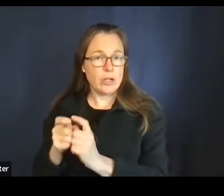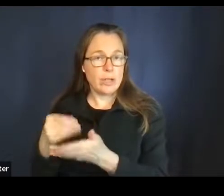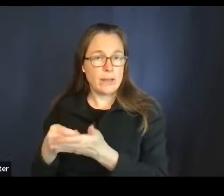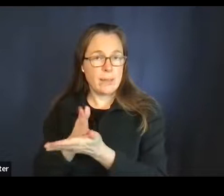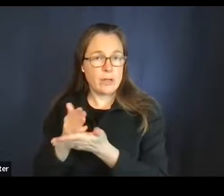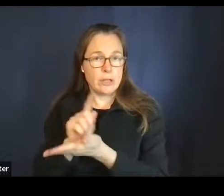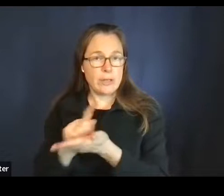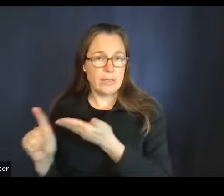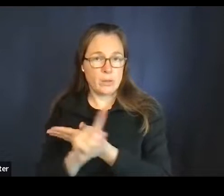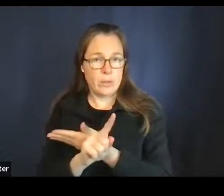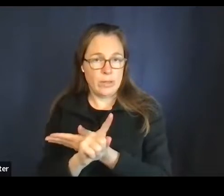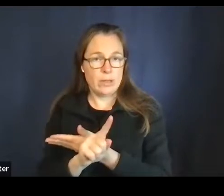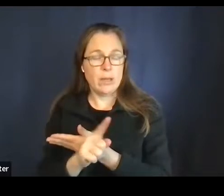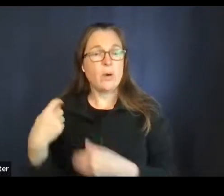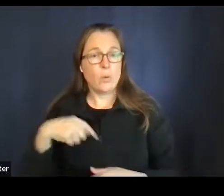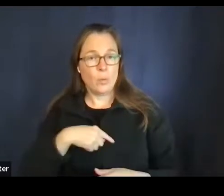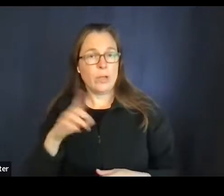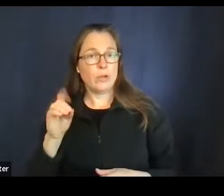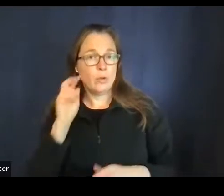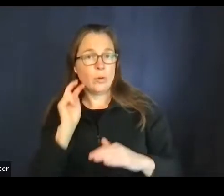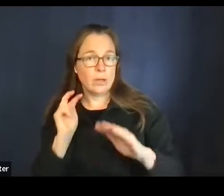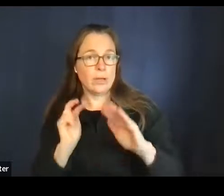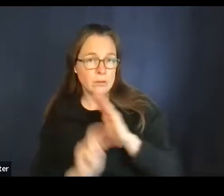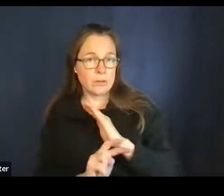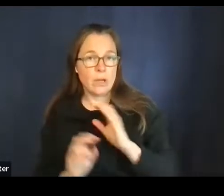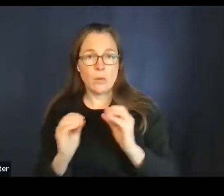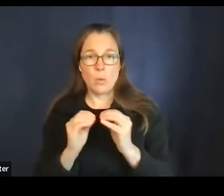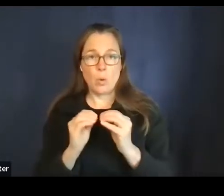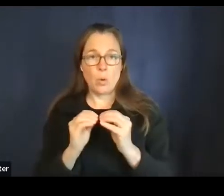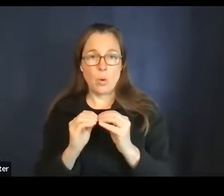And so we are anticipating more capacity coming on board